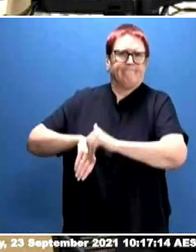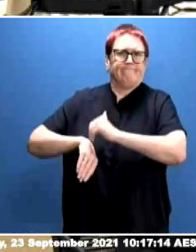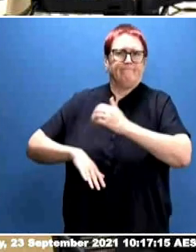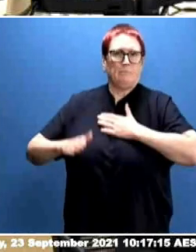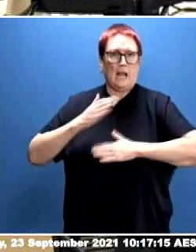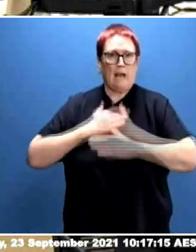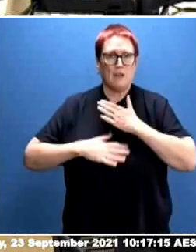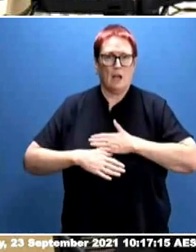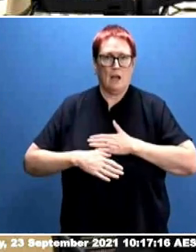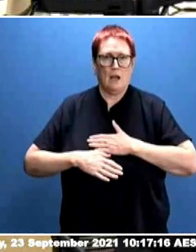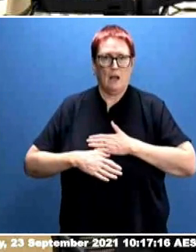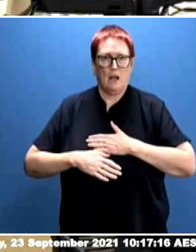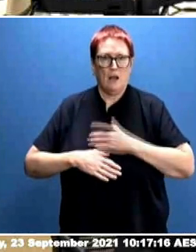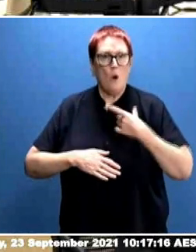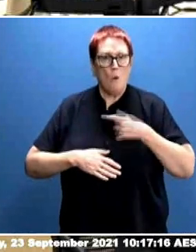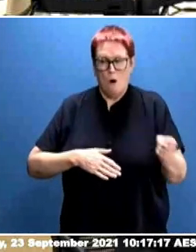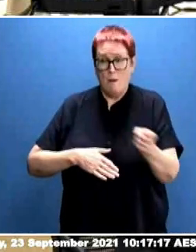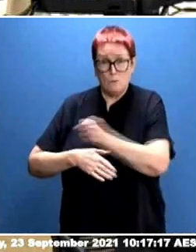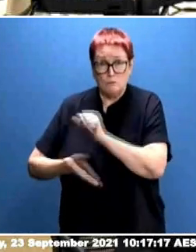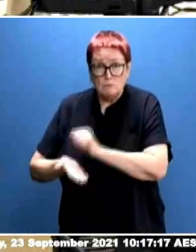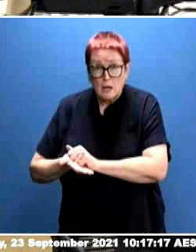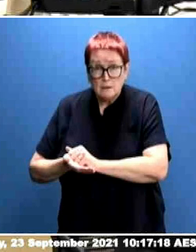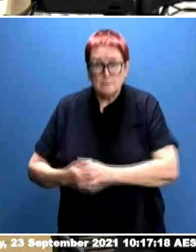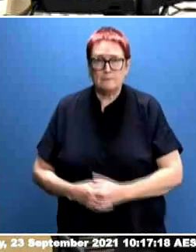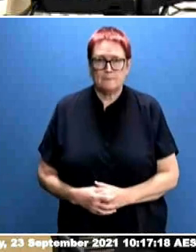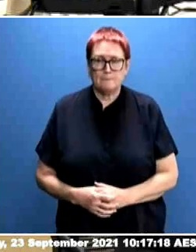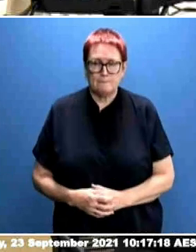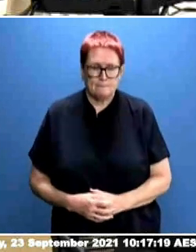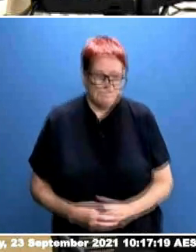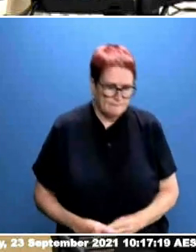what led to them coming into the Centre? That's correct.